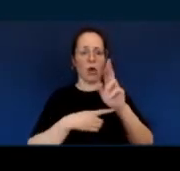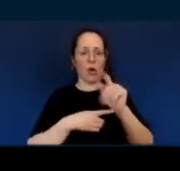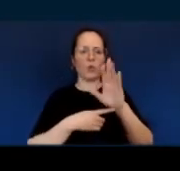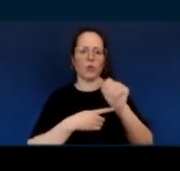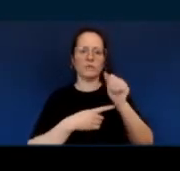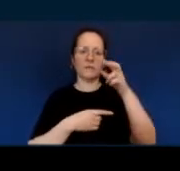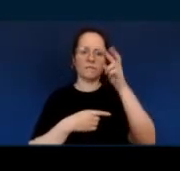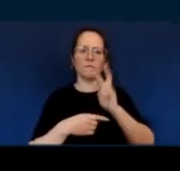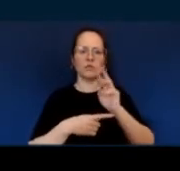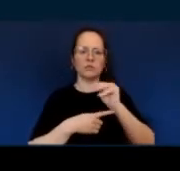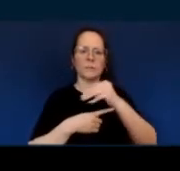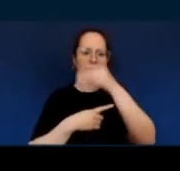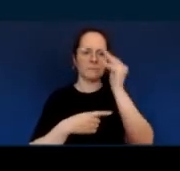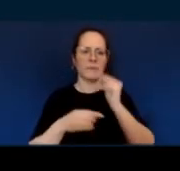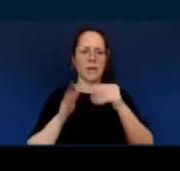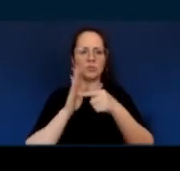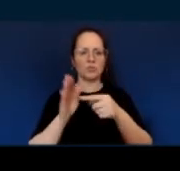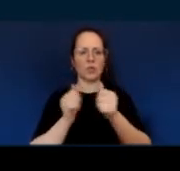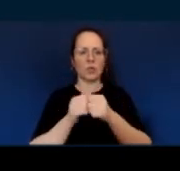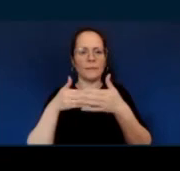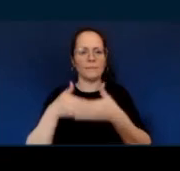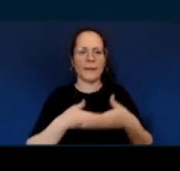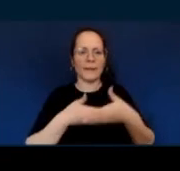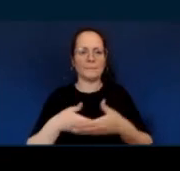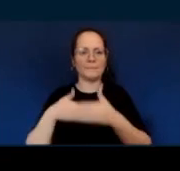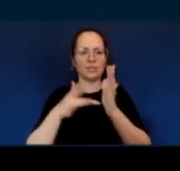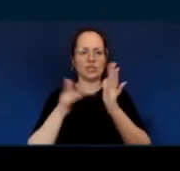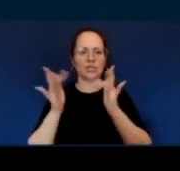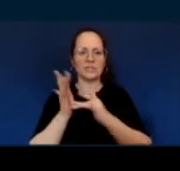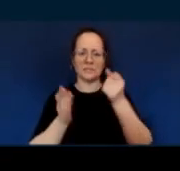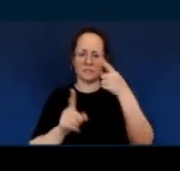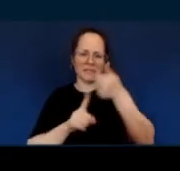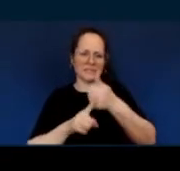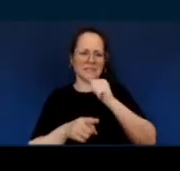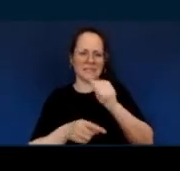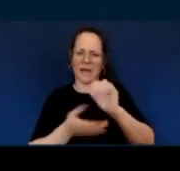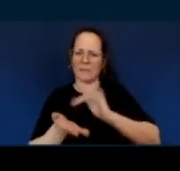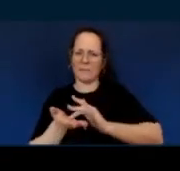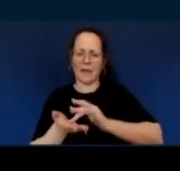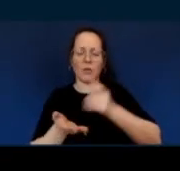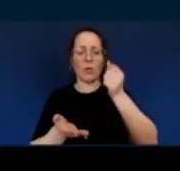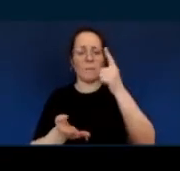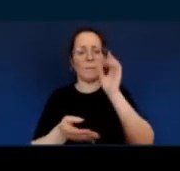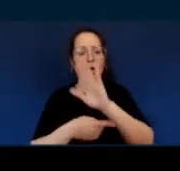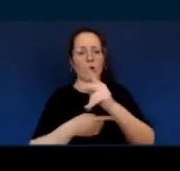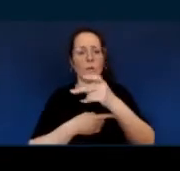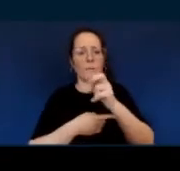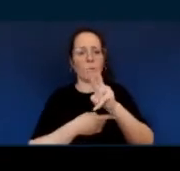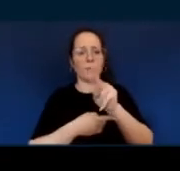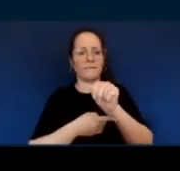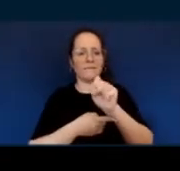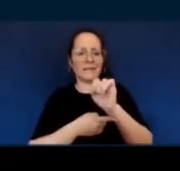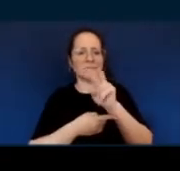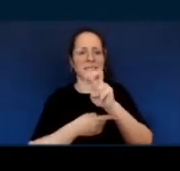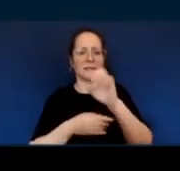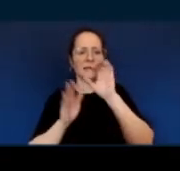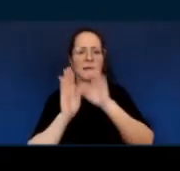MIDDLE WITH THE TINY BABY JESUS, WHILE NOT MEDICAL, HER PERVASIVE IMAGE OF HOLY, PURE, [INDISCERNIBLE] FOR FAMILY